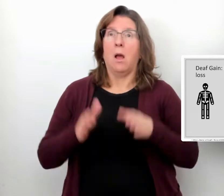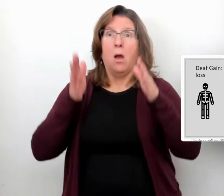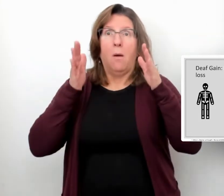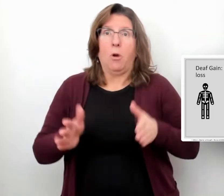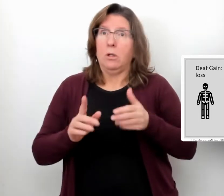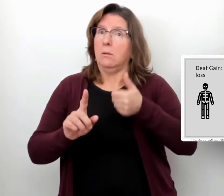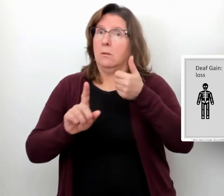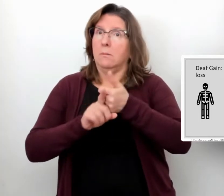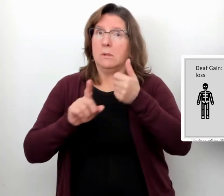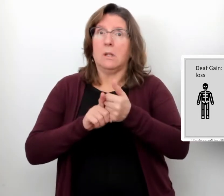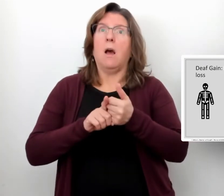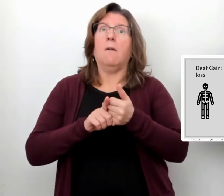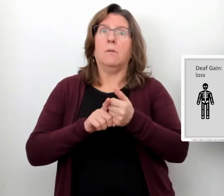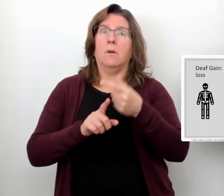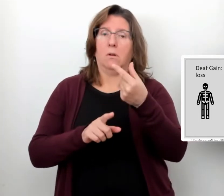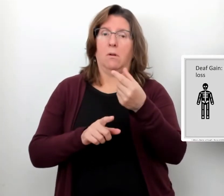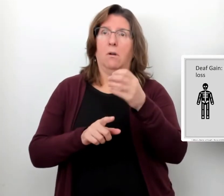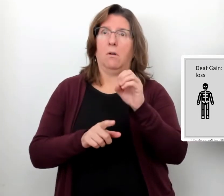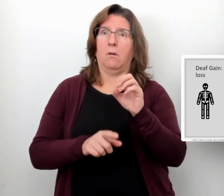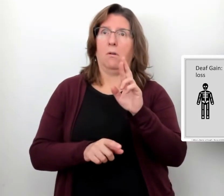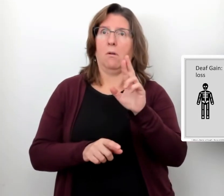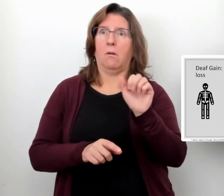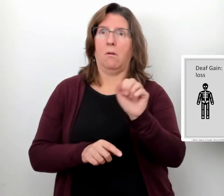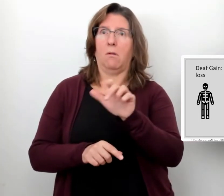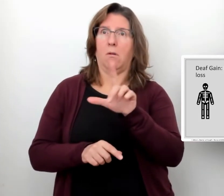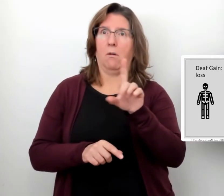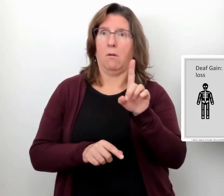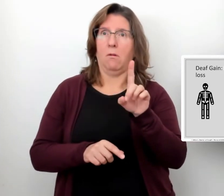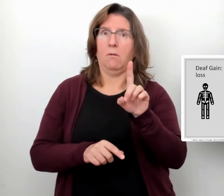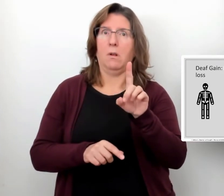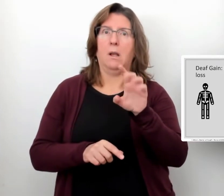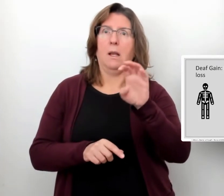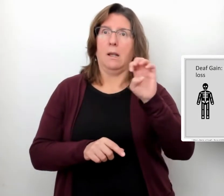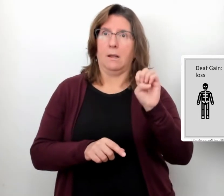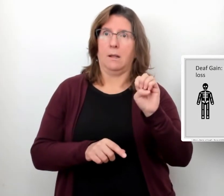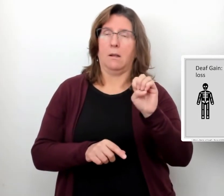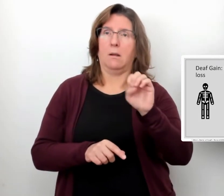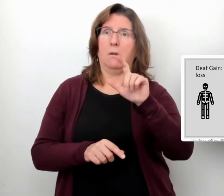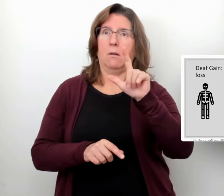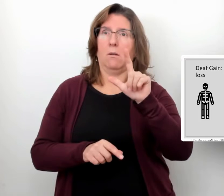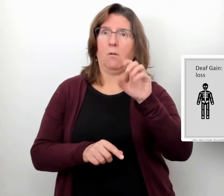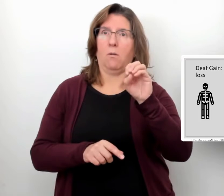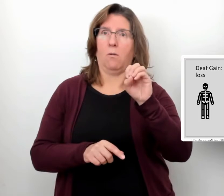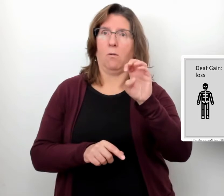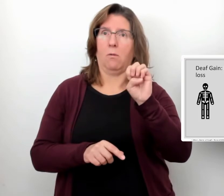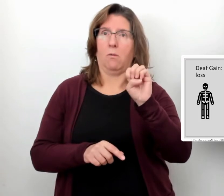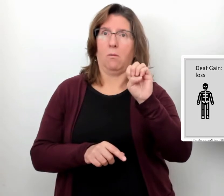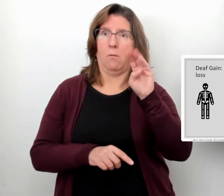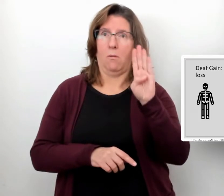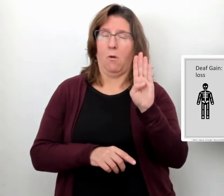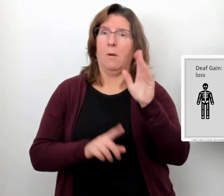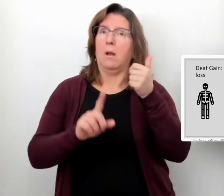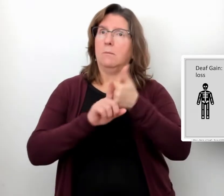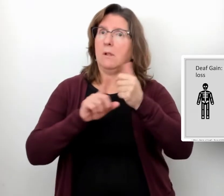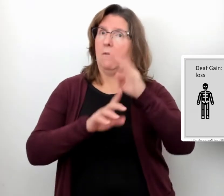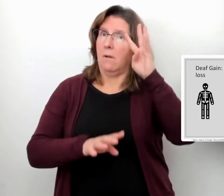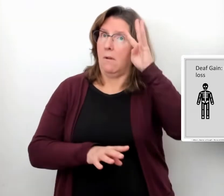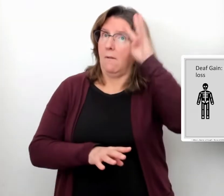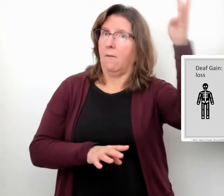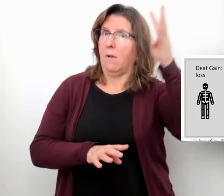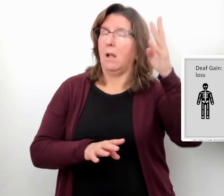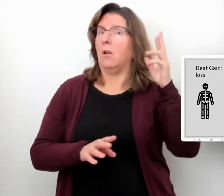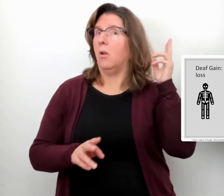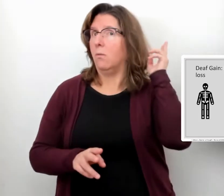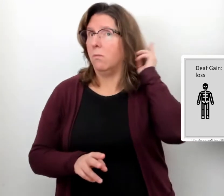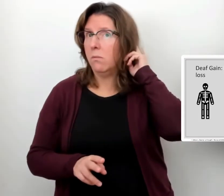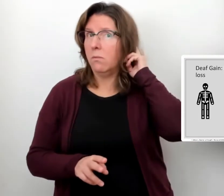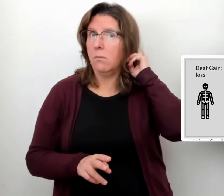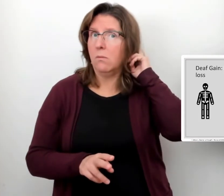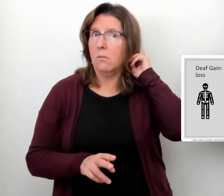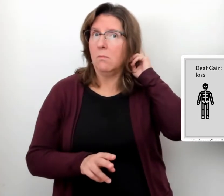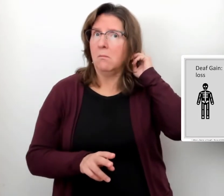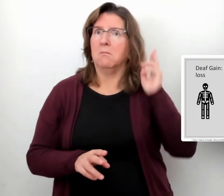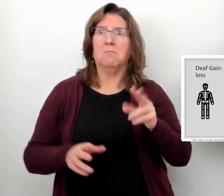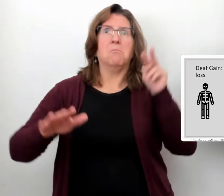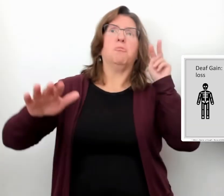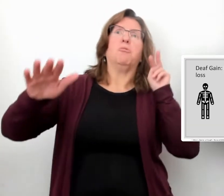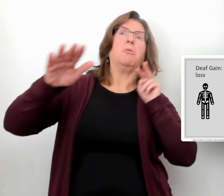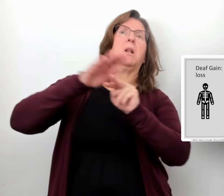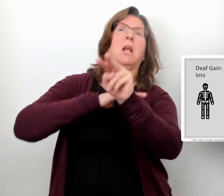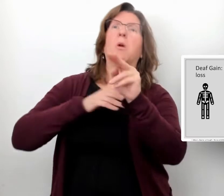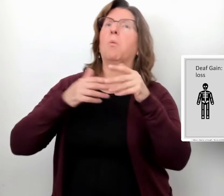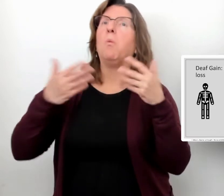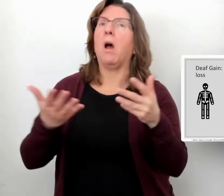A stark example is Gerald Loeb, the co-inventor of the cochlear implant.